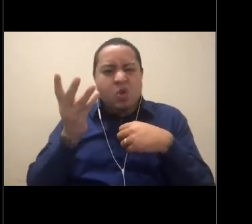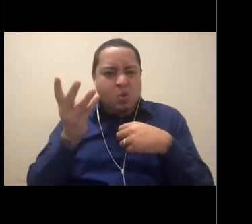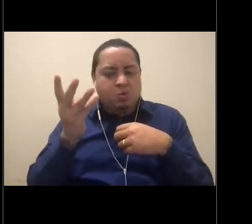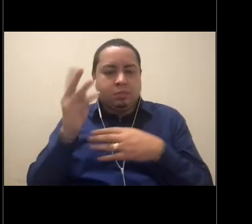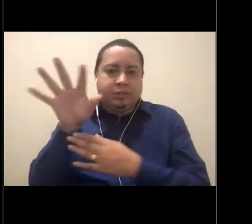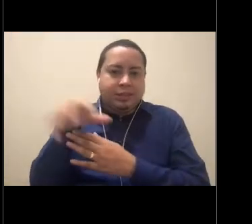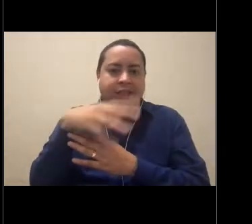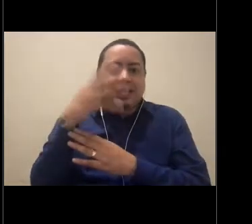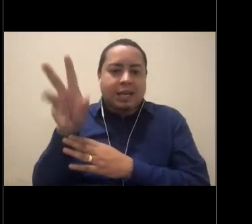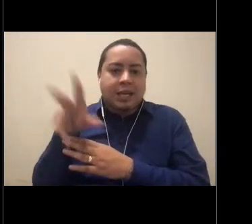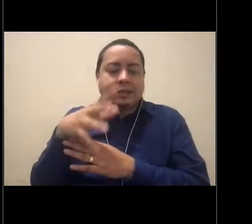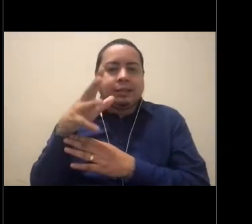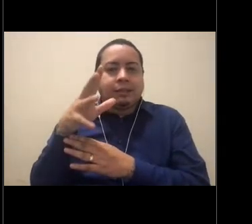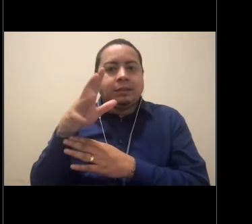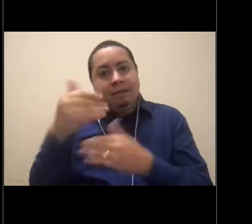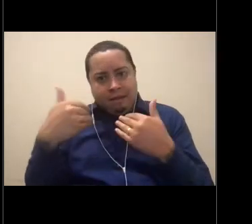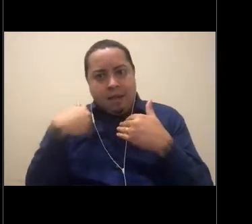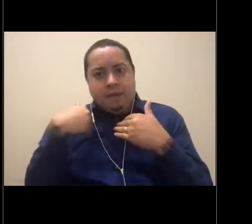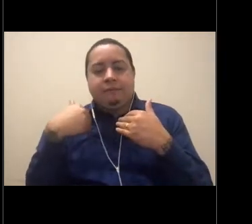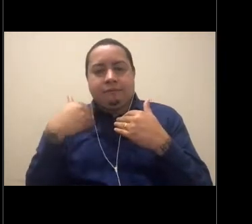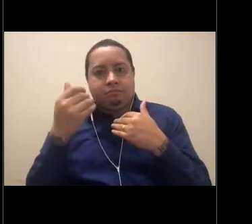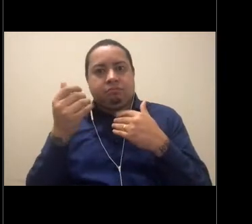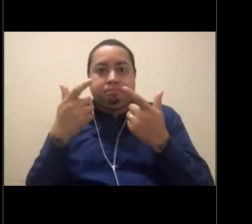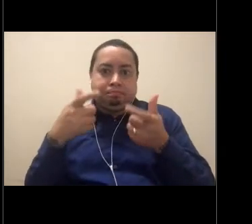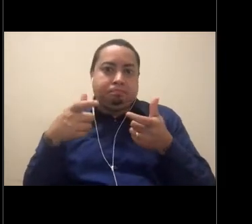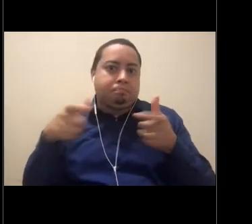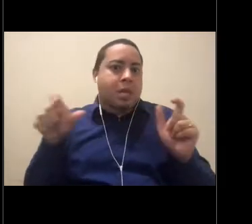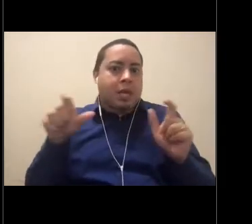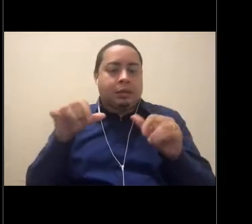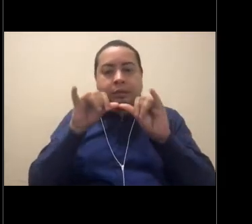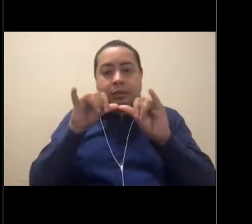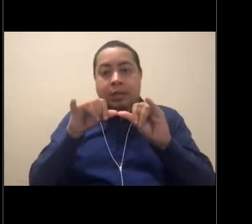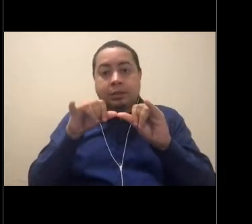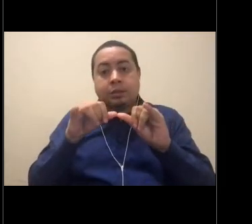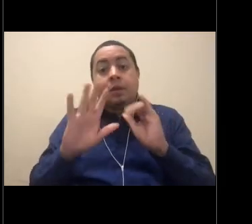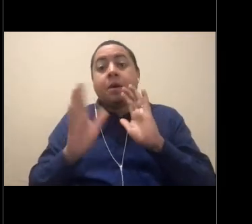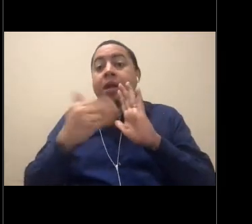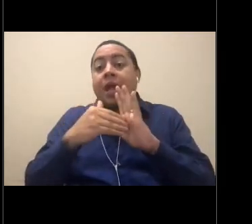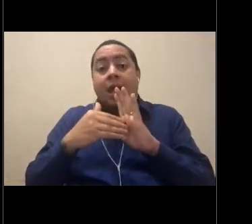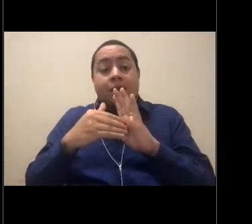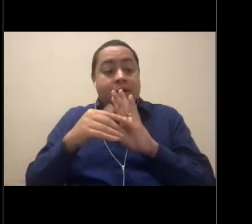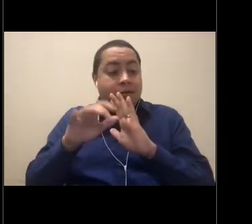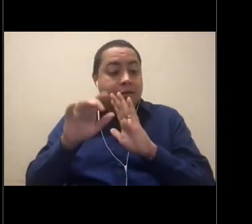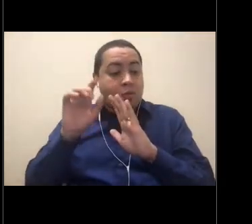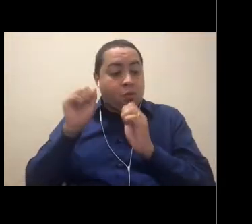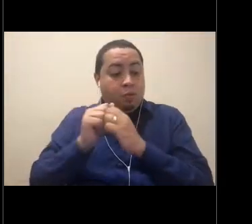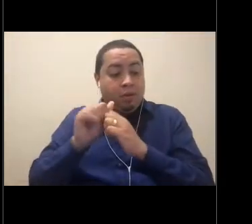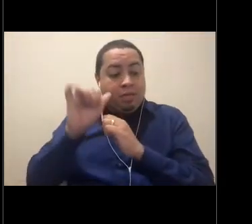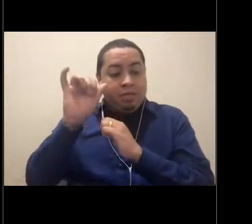And at our facility, we just received data. We're not talking to the satellites through these satellite antennas.